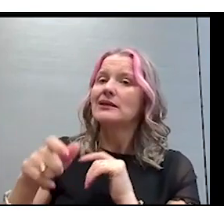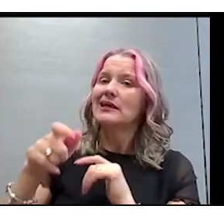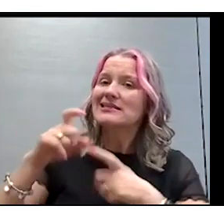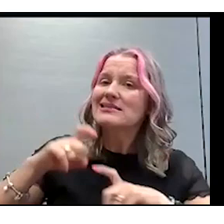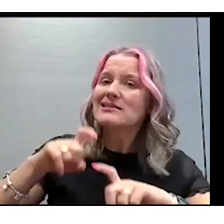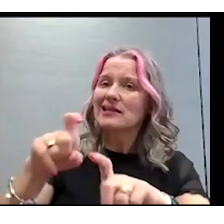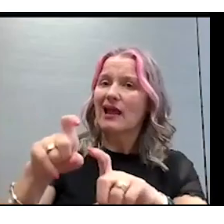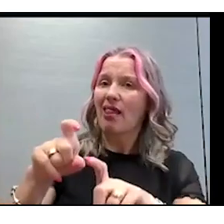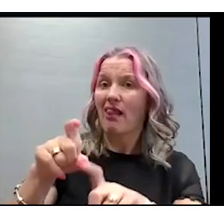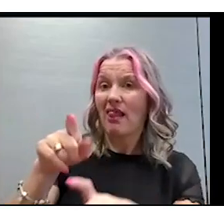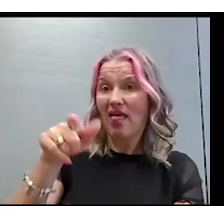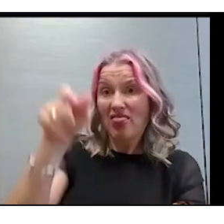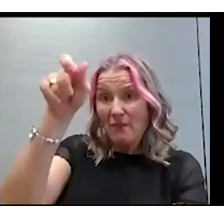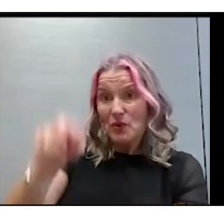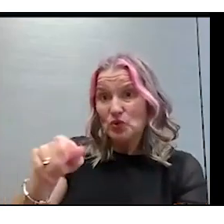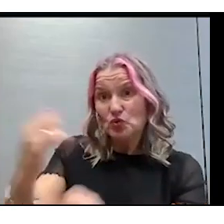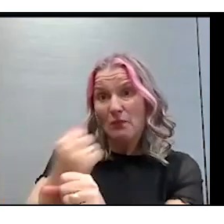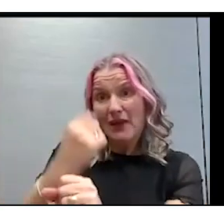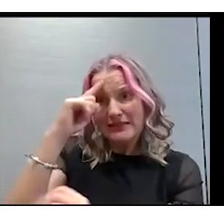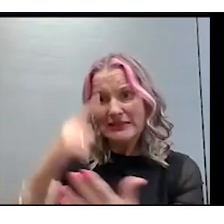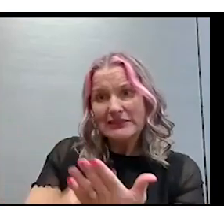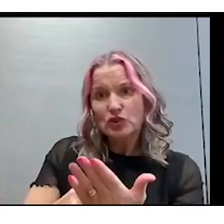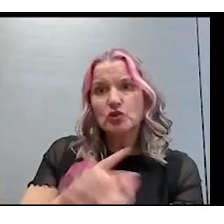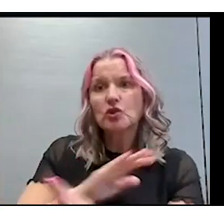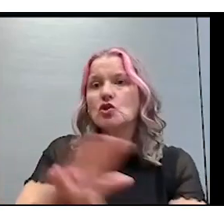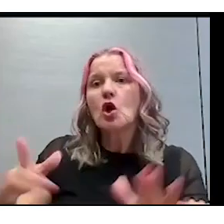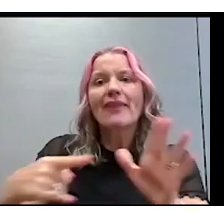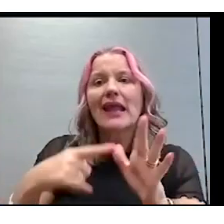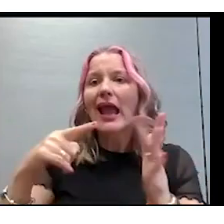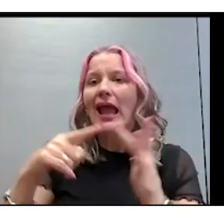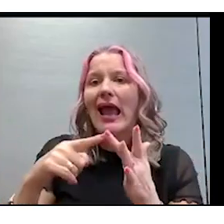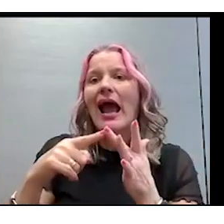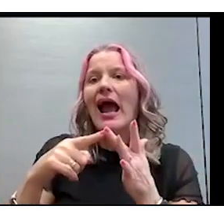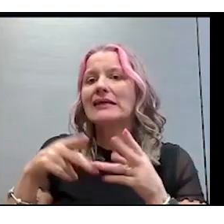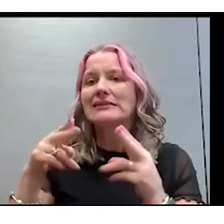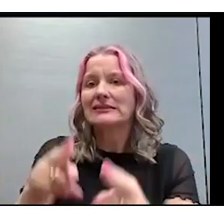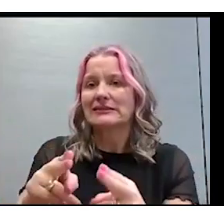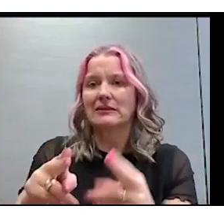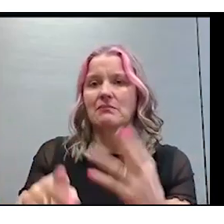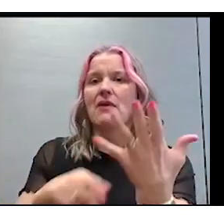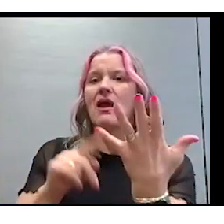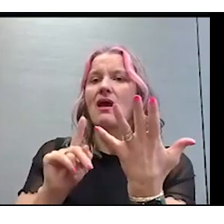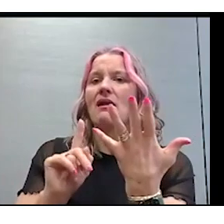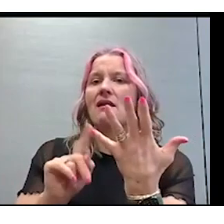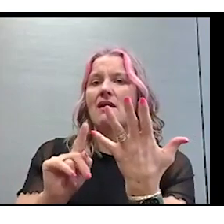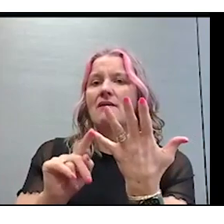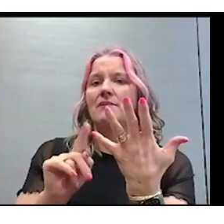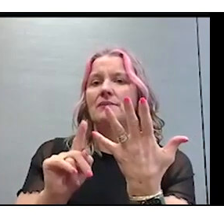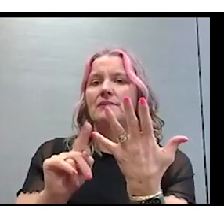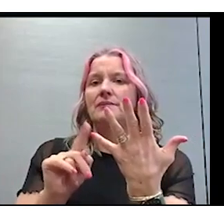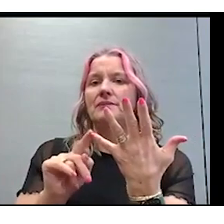is the decision maker, not the AI system. And then on top of that, we have other